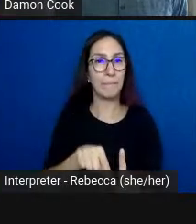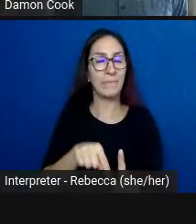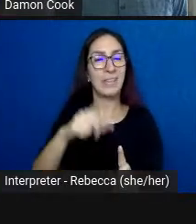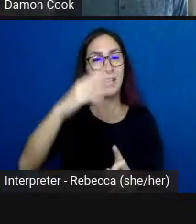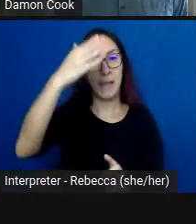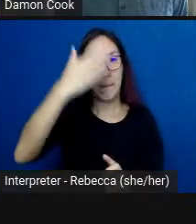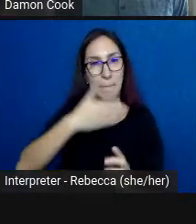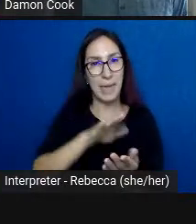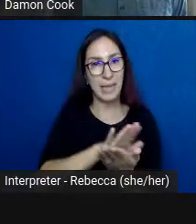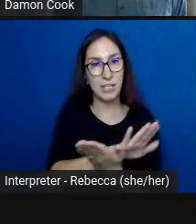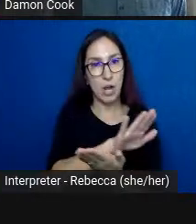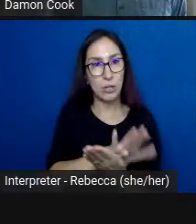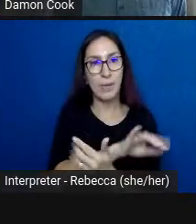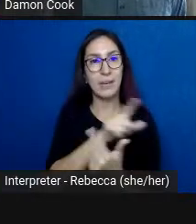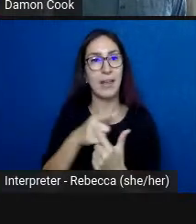that helps to visually establish